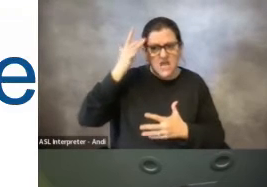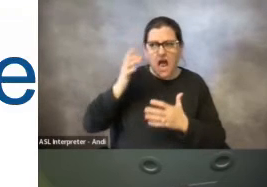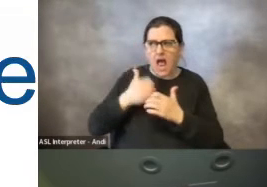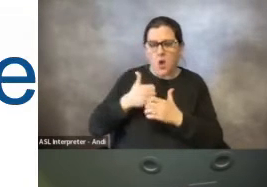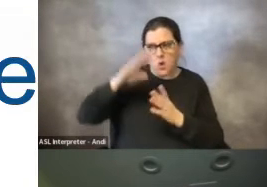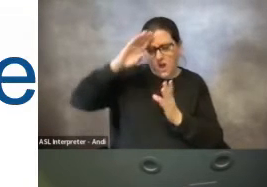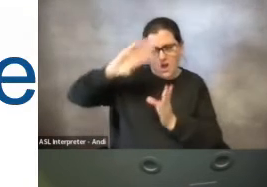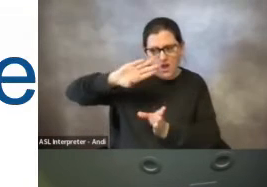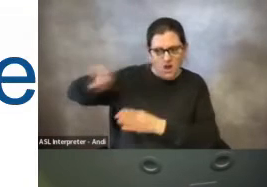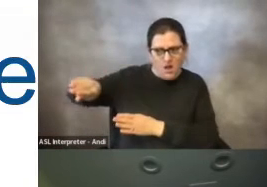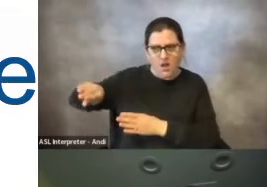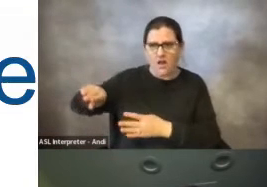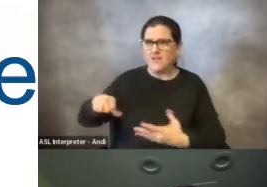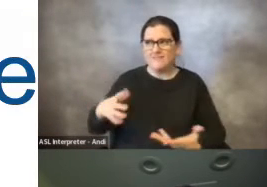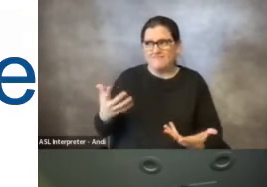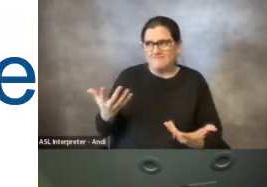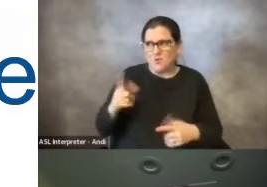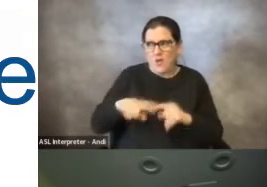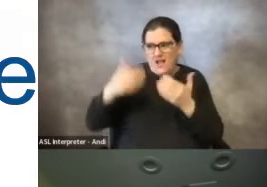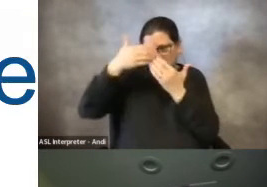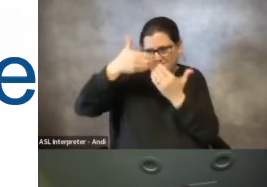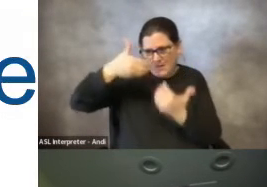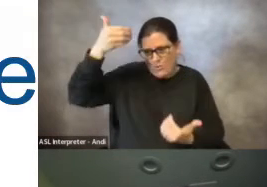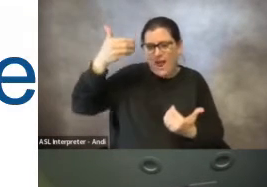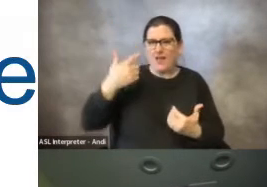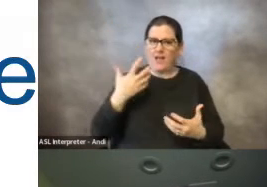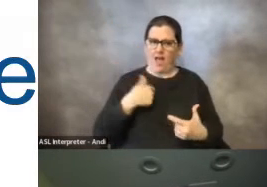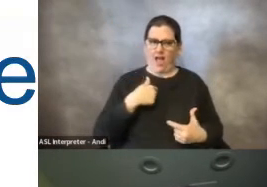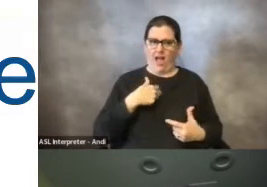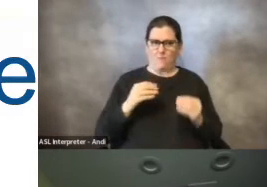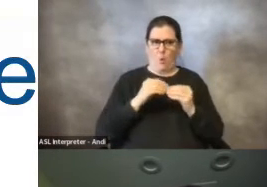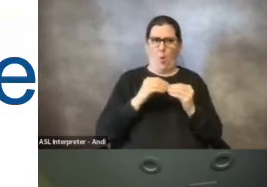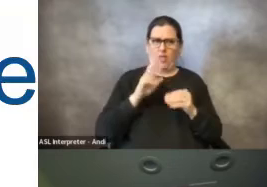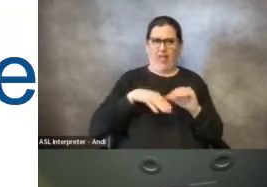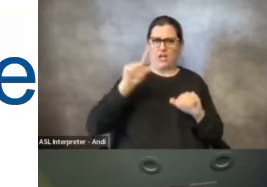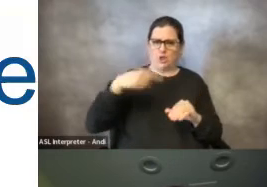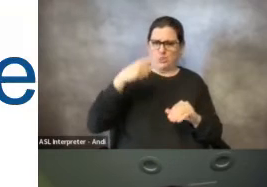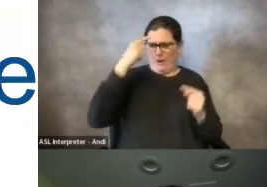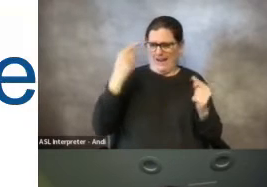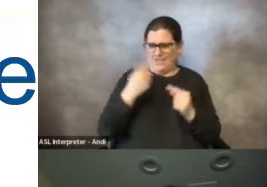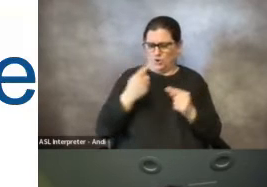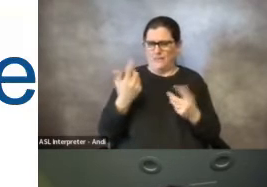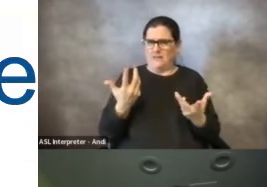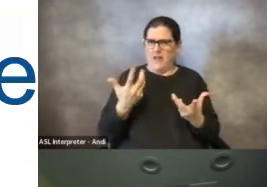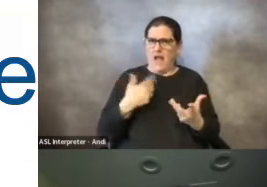they like to say, all the time, we're more than our brain injuries, right? You know, right, I am not a British person on a person with a brain injury.